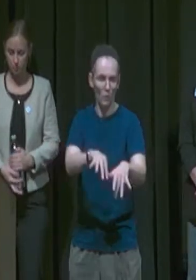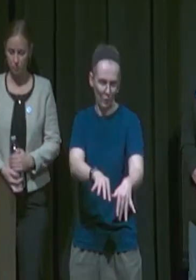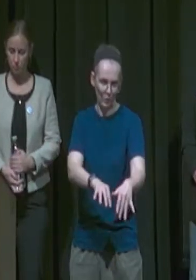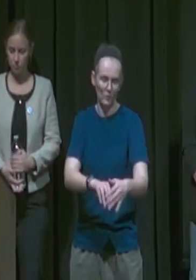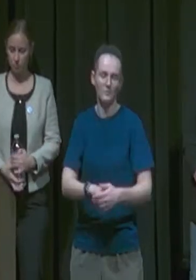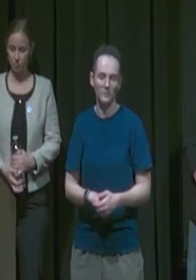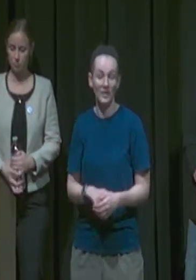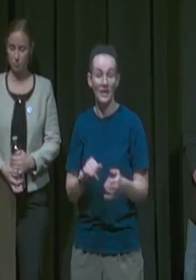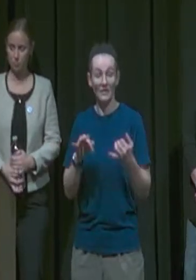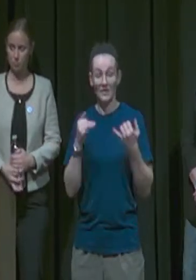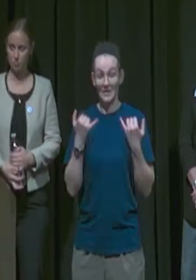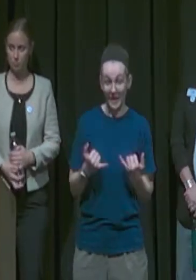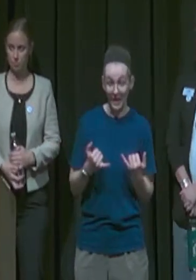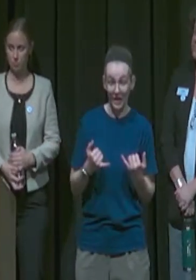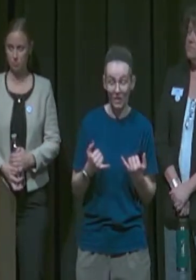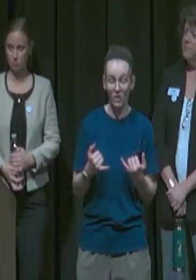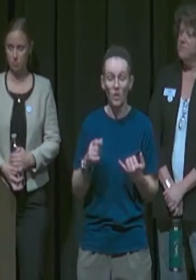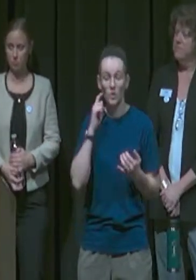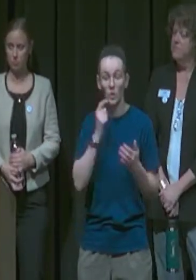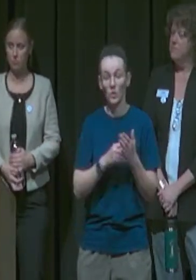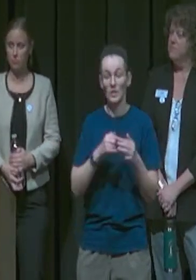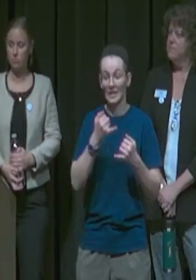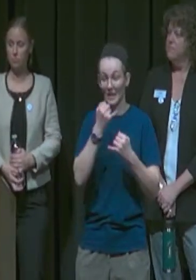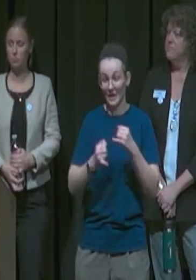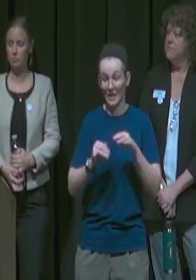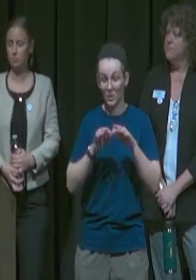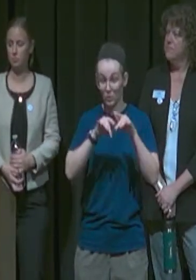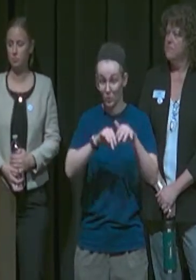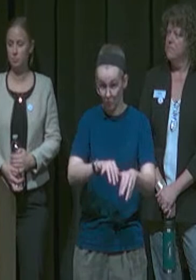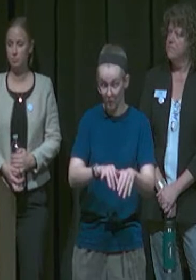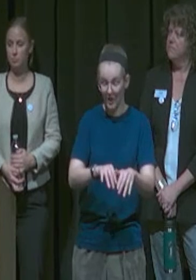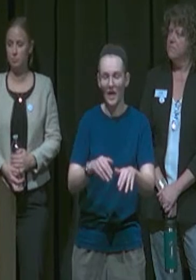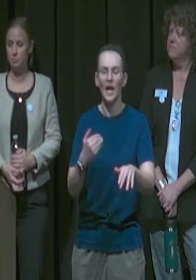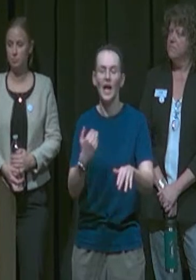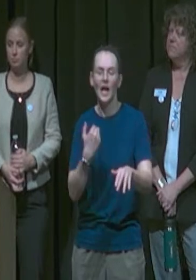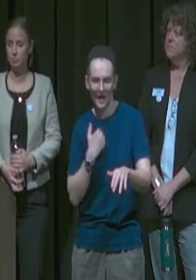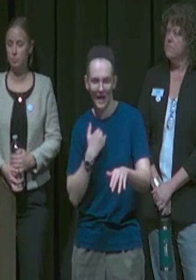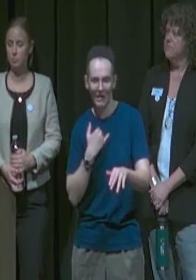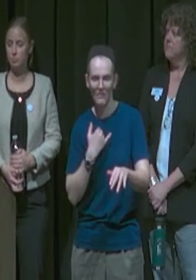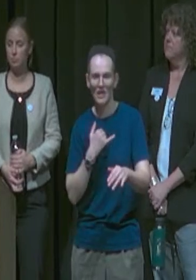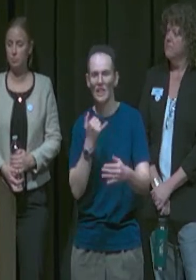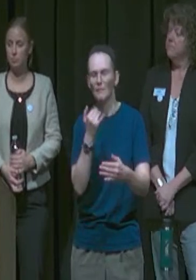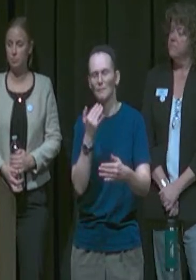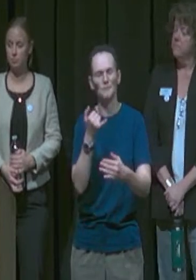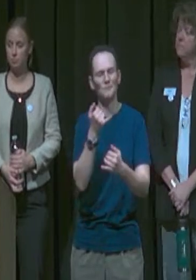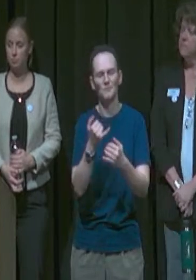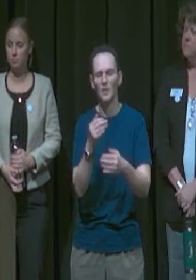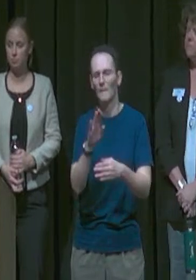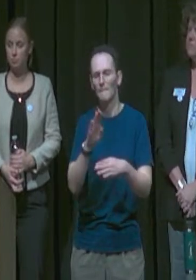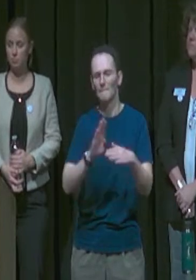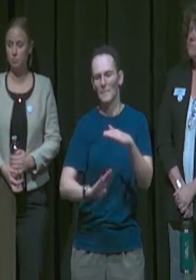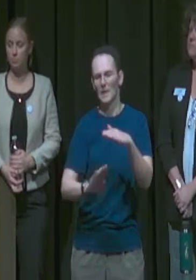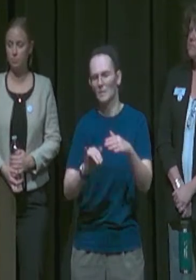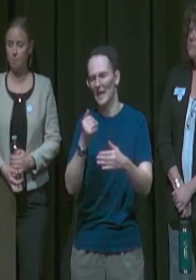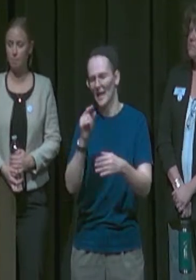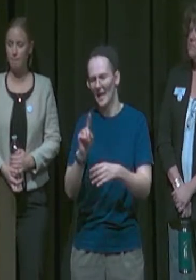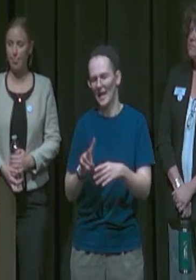if you go now that bottom level is there so the bottom half of the falls is exposed then if you